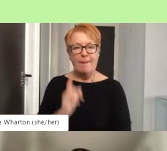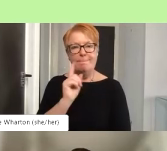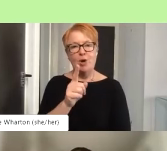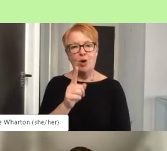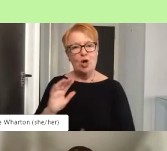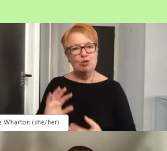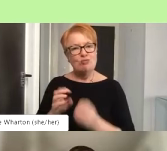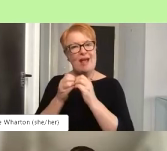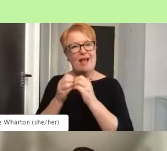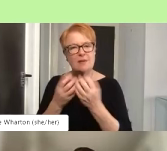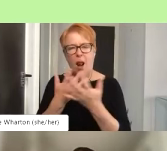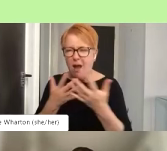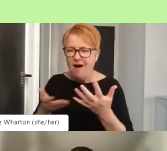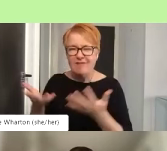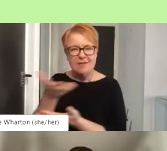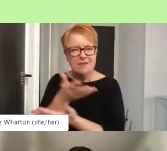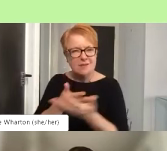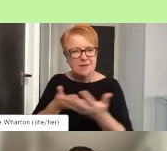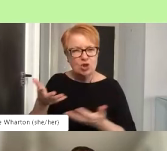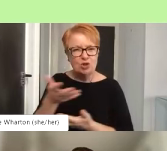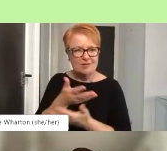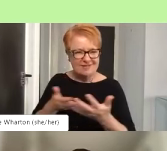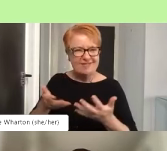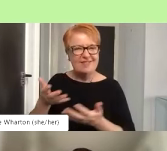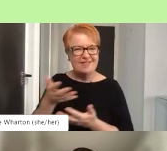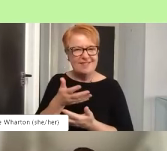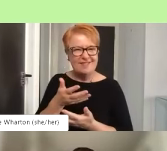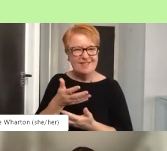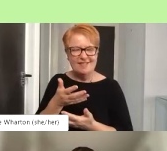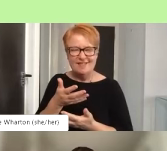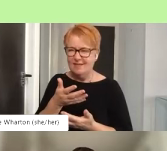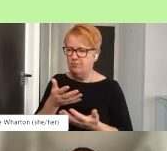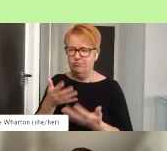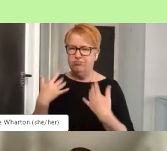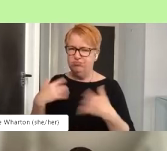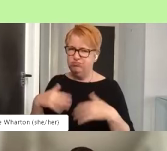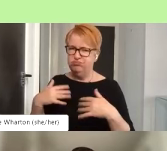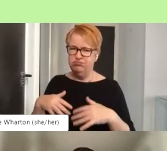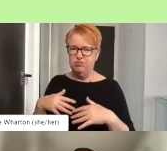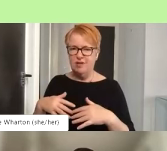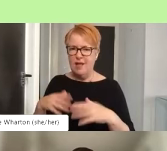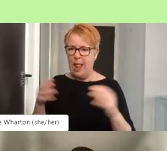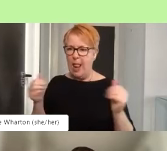You know, a lot of other discussions within you know, the limits of the artist traditional